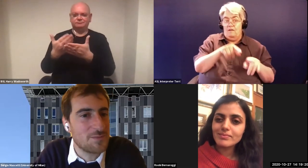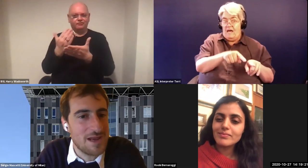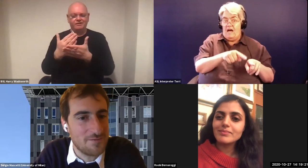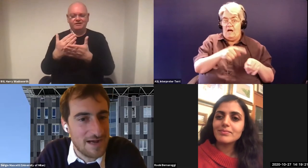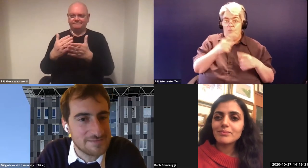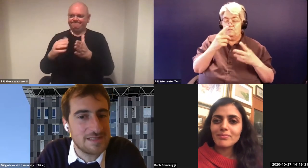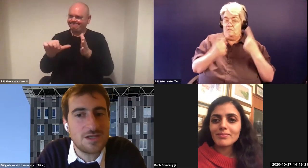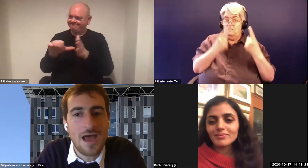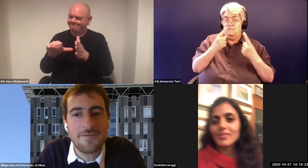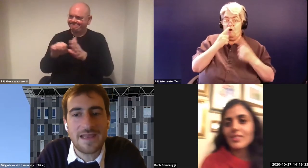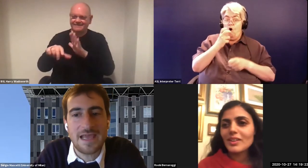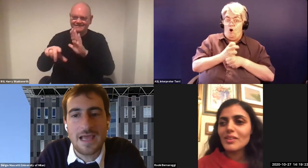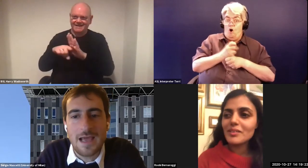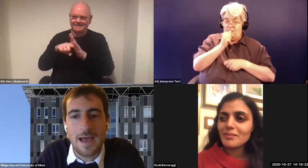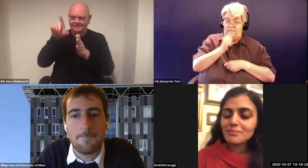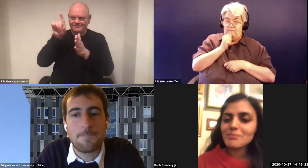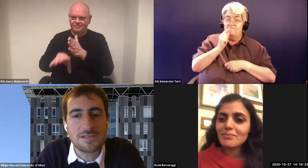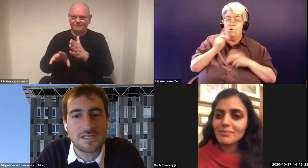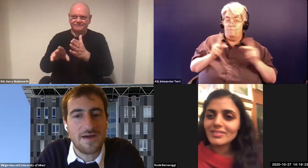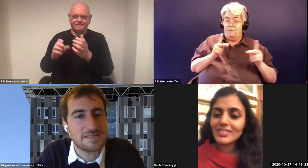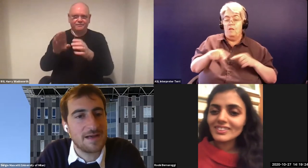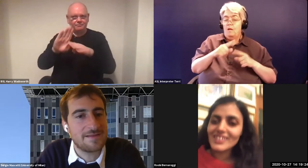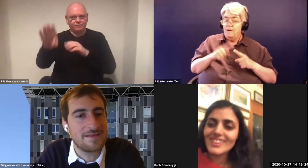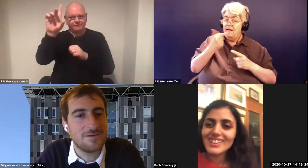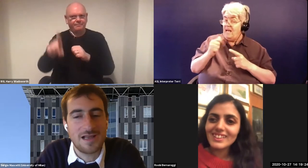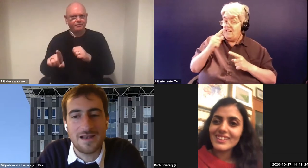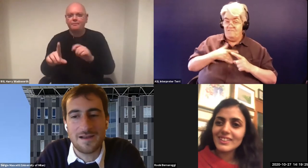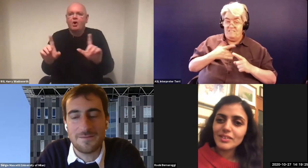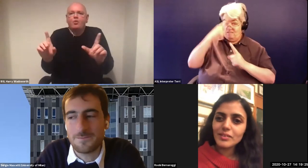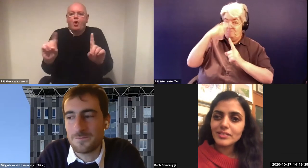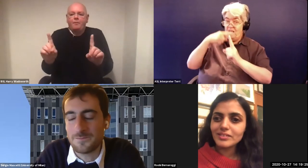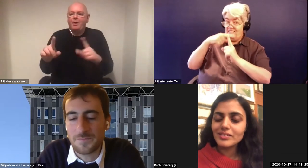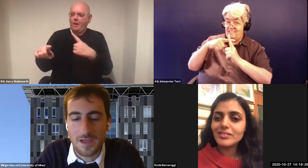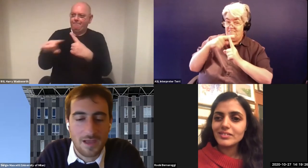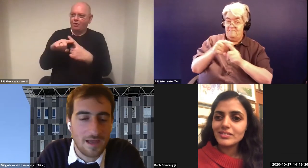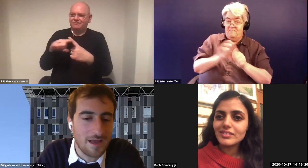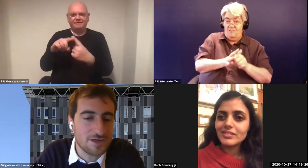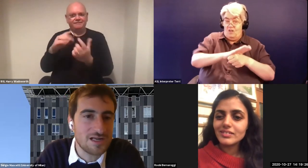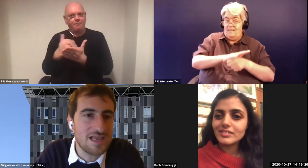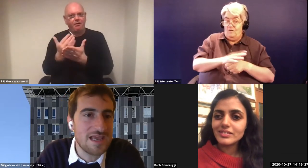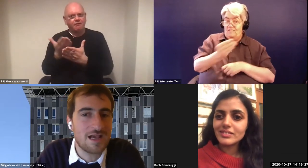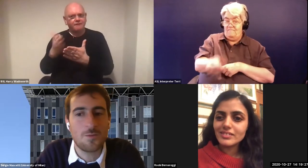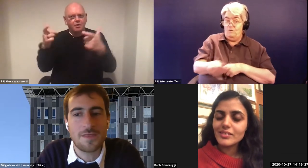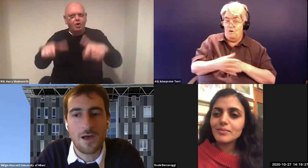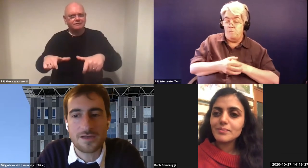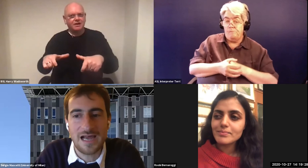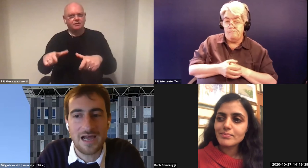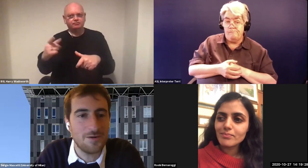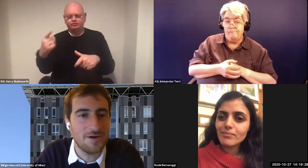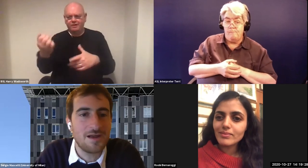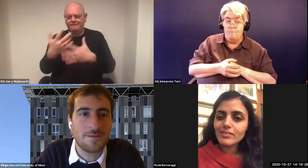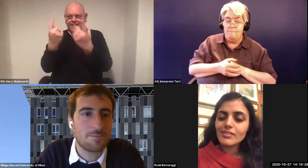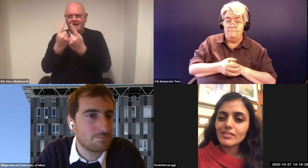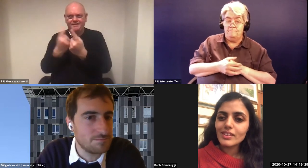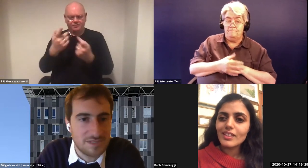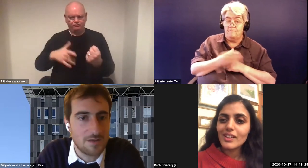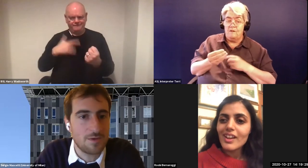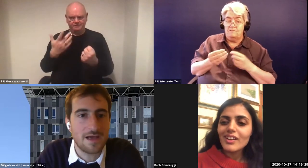many of us but did you have any a positive aspect that you can uh link with lockdown dealing with